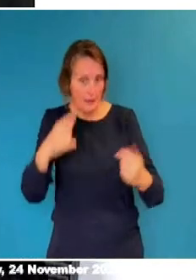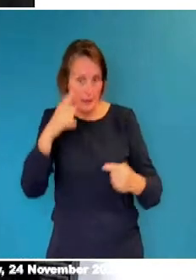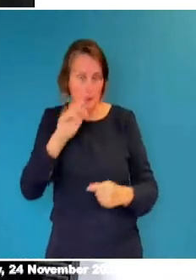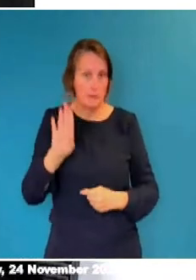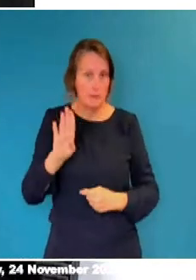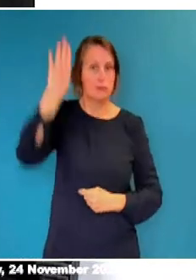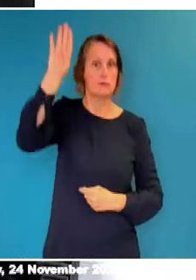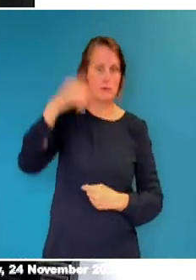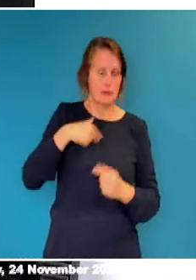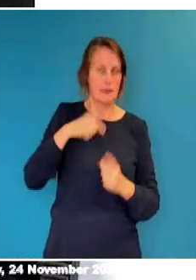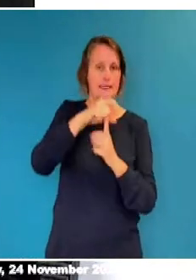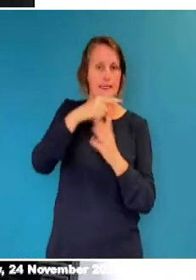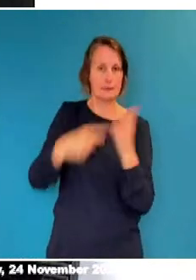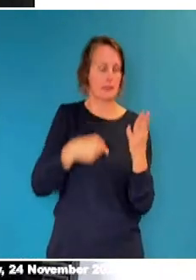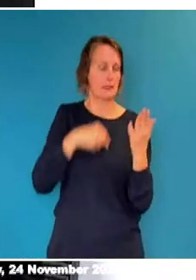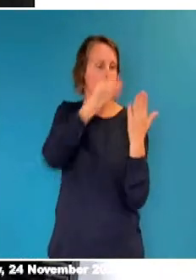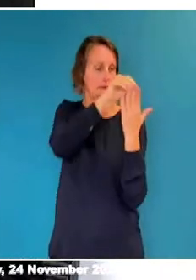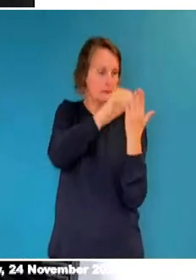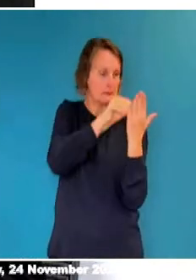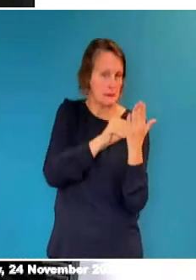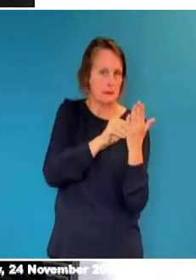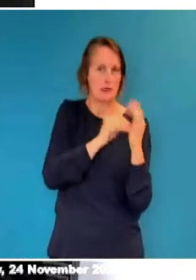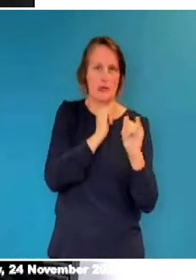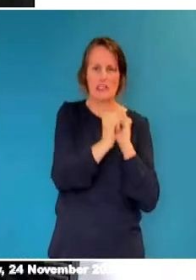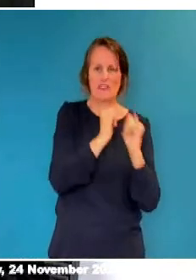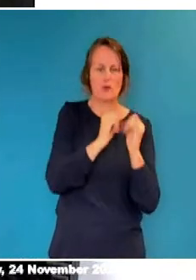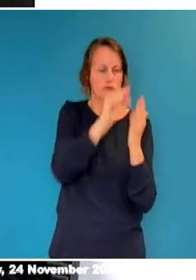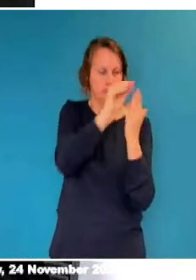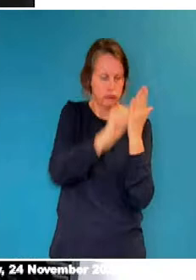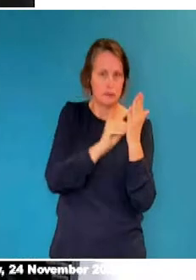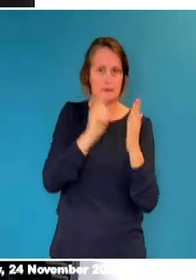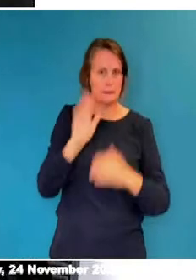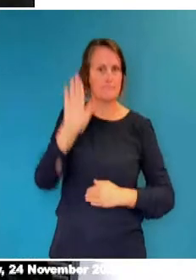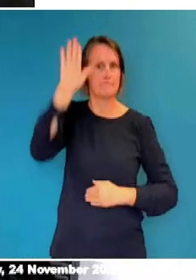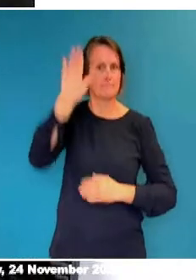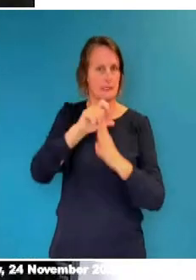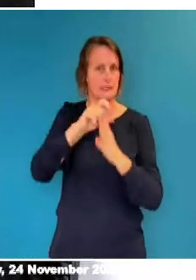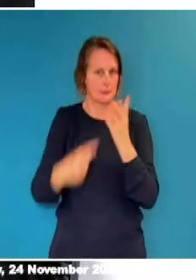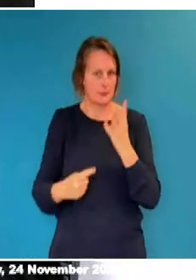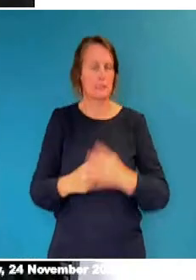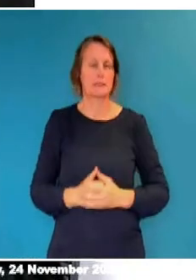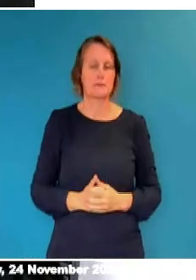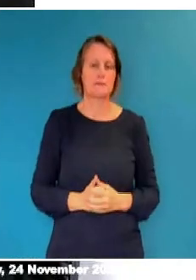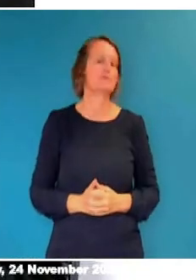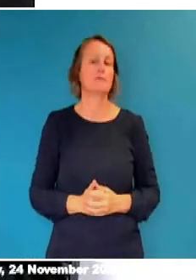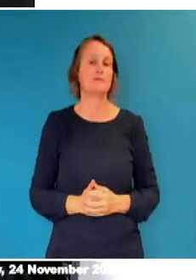on their application form indicates a relatively